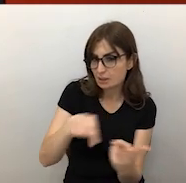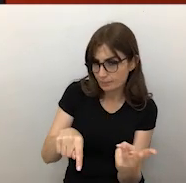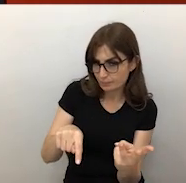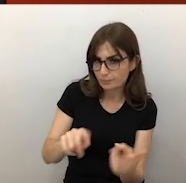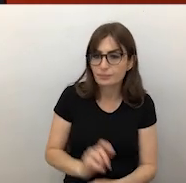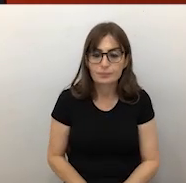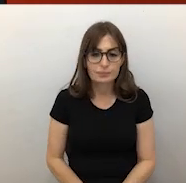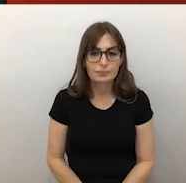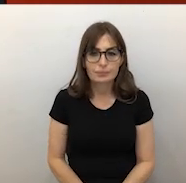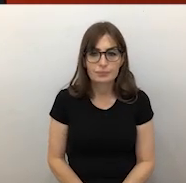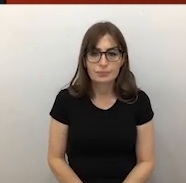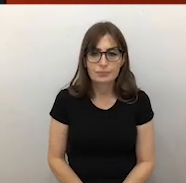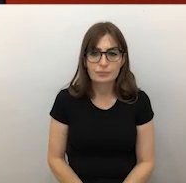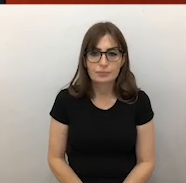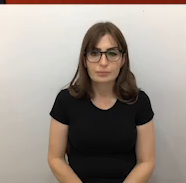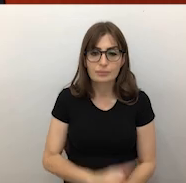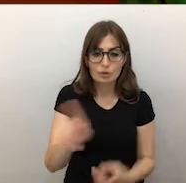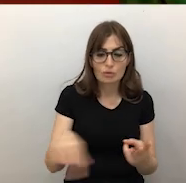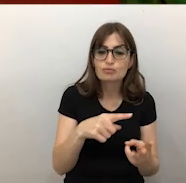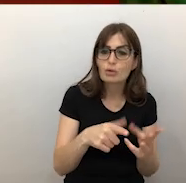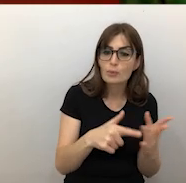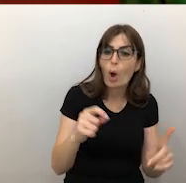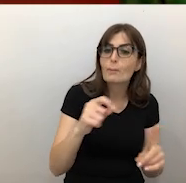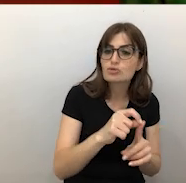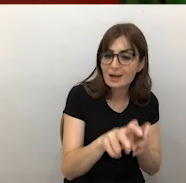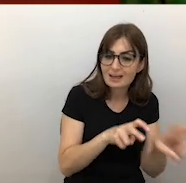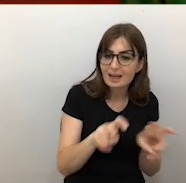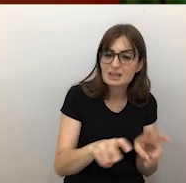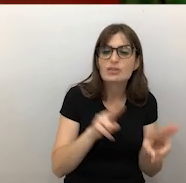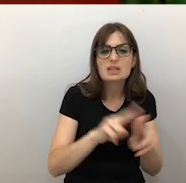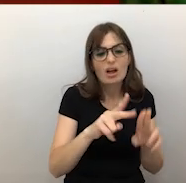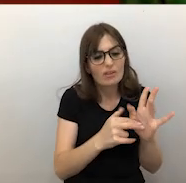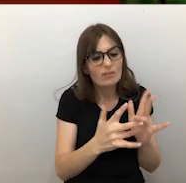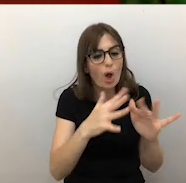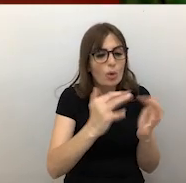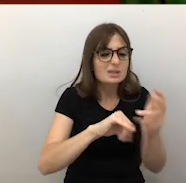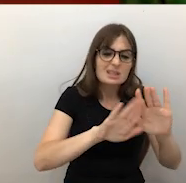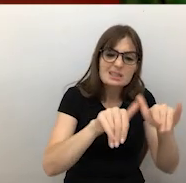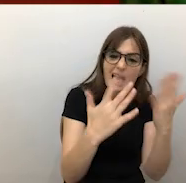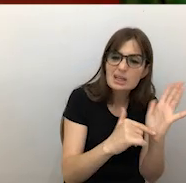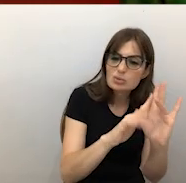and cash flows from financing activities. Cash from operating activities are all the flows relating